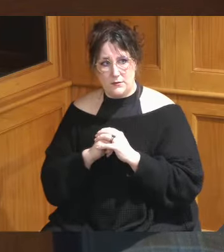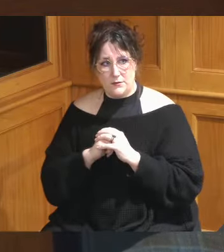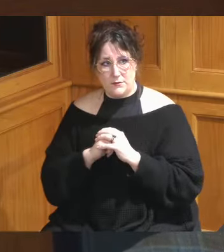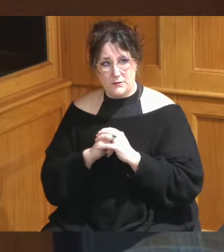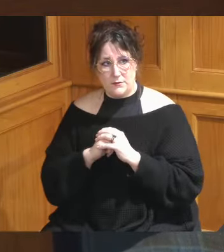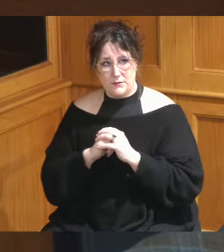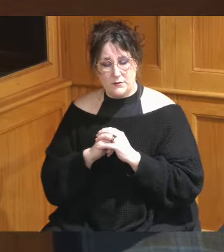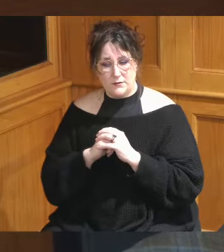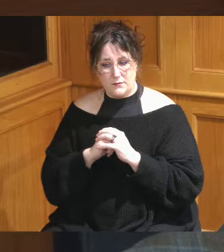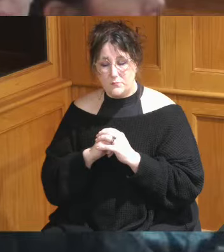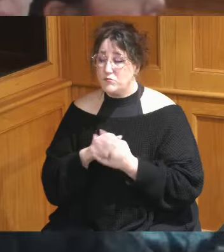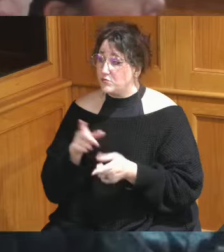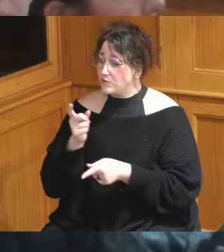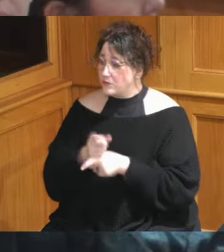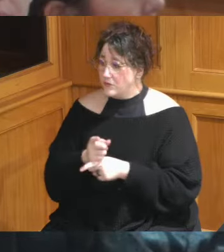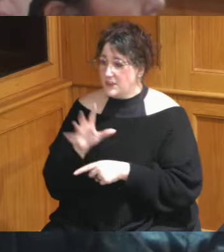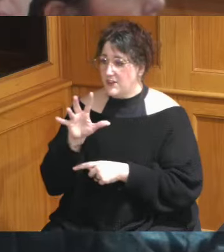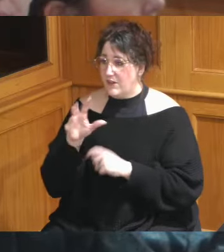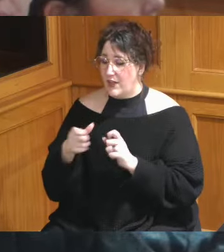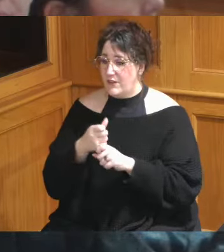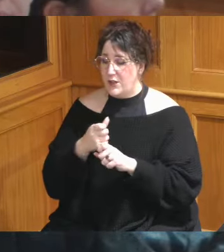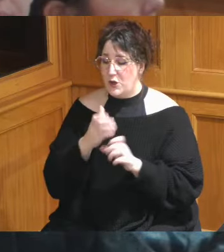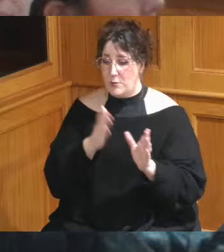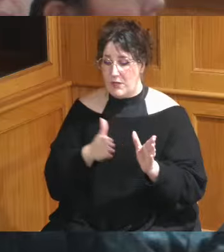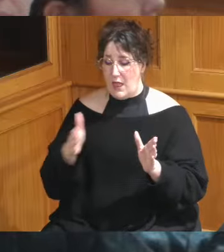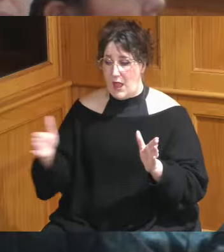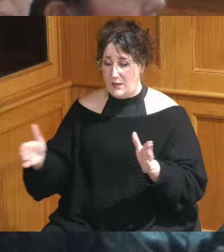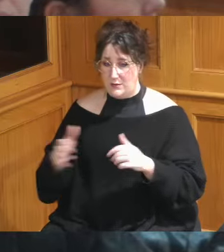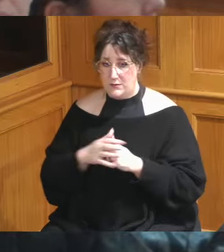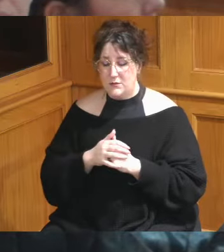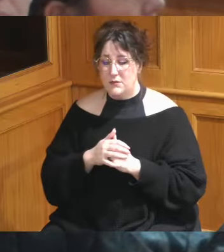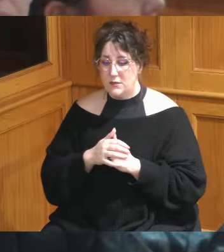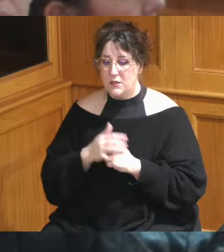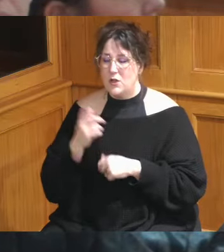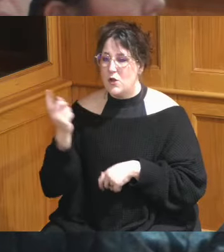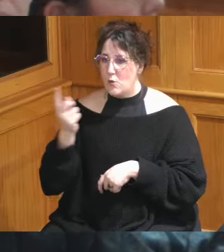So that is correct. It's a five-year planning period, but we have always brought back rates